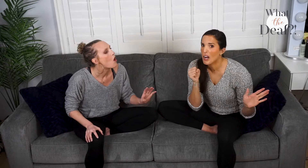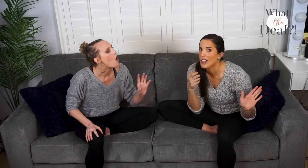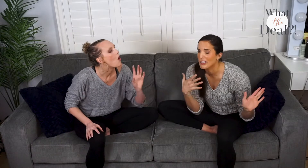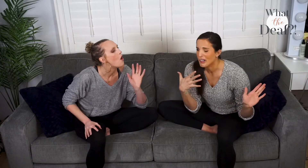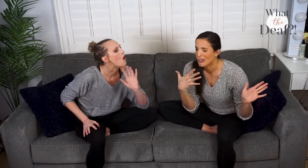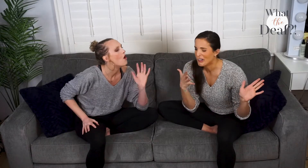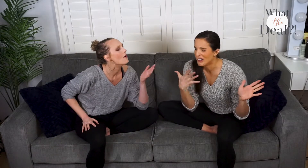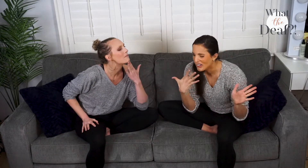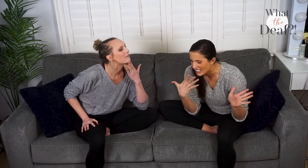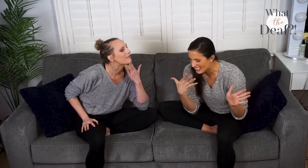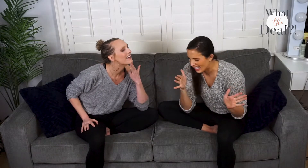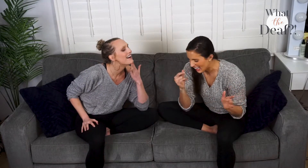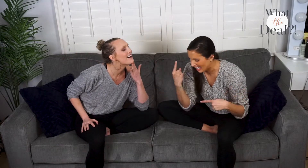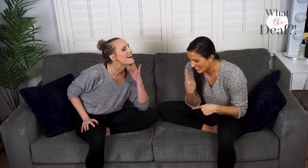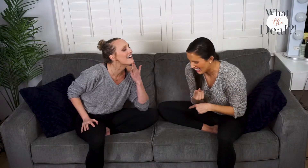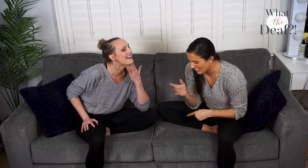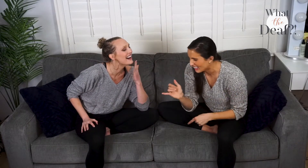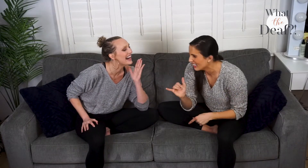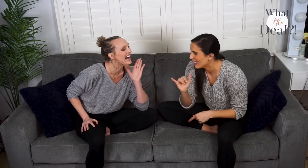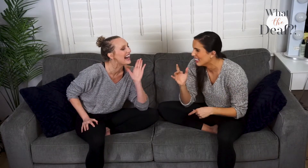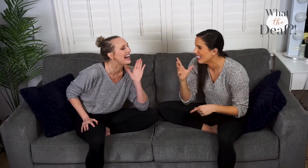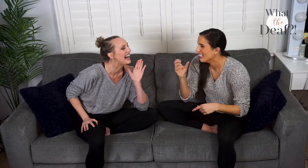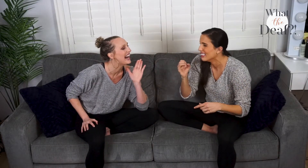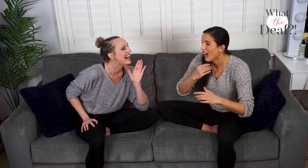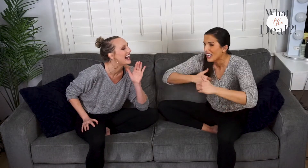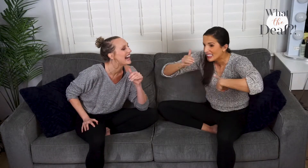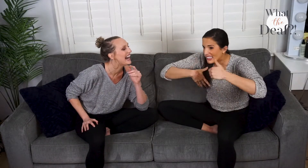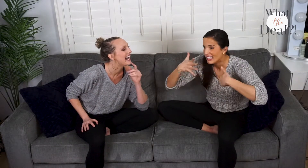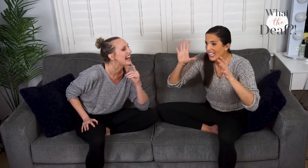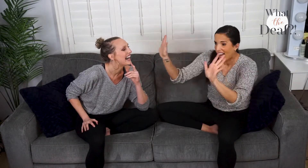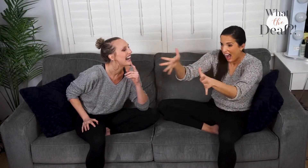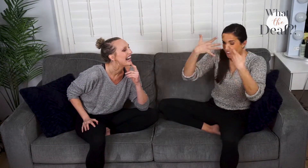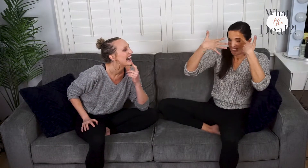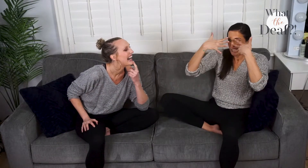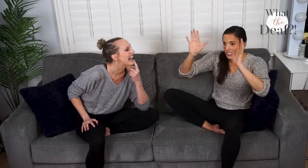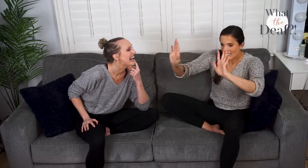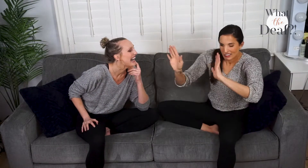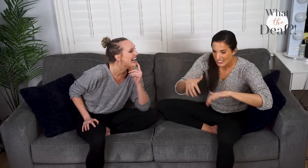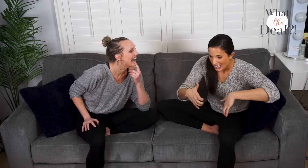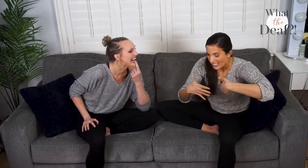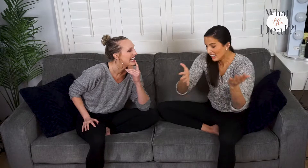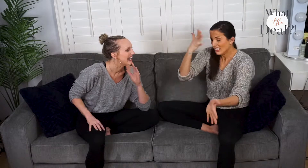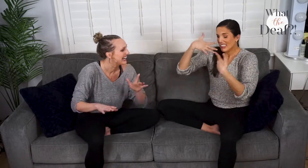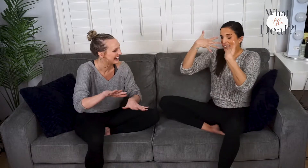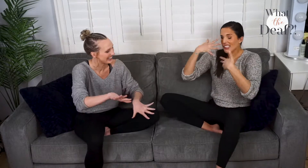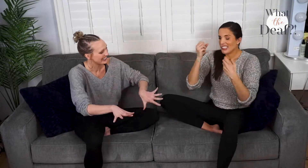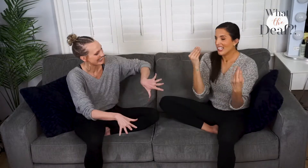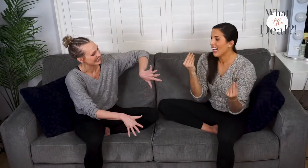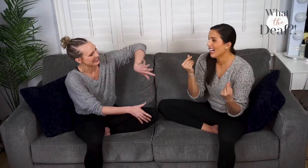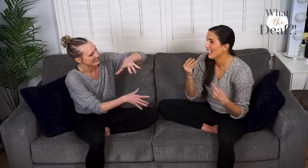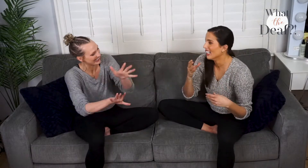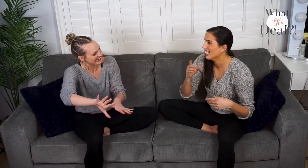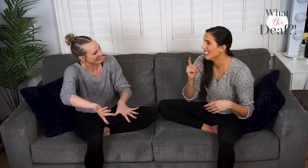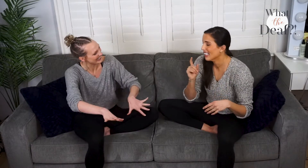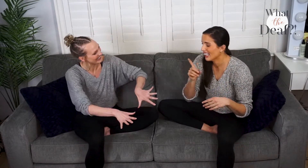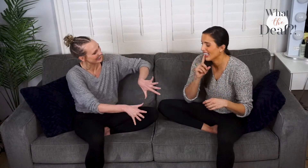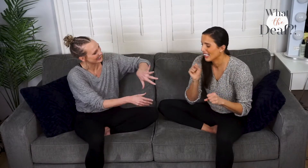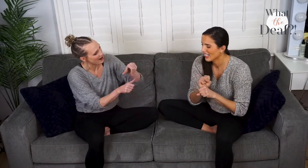Oh my gosh, it was bad. - It was windy that day. So we started digging and the wind, and the sand was getting in our eyes because of the wind.